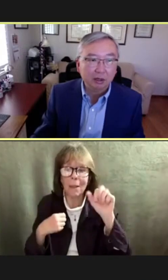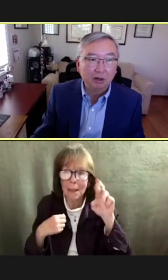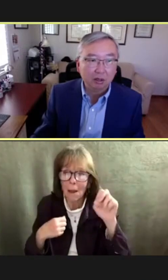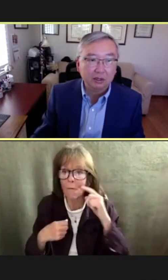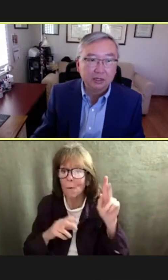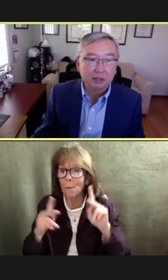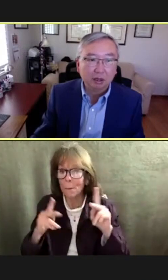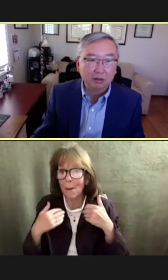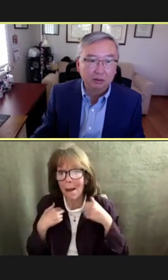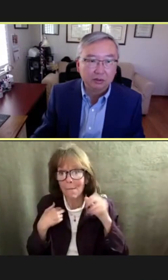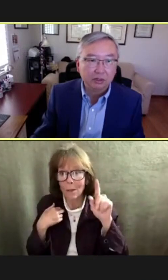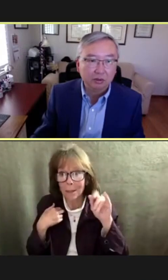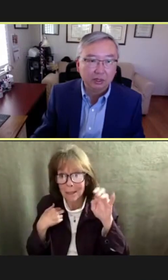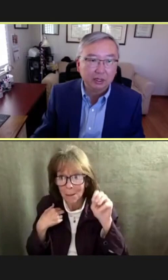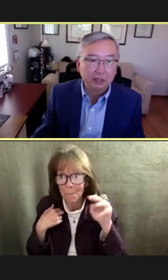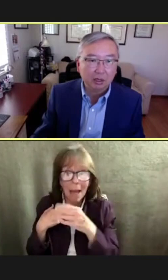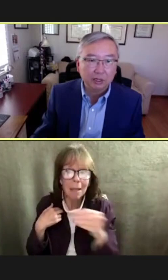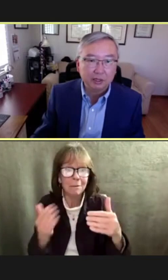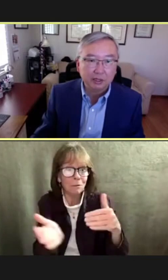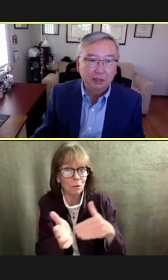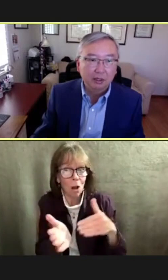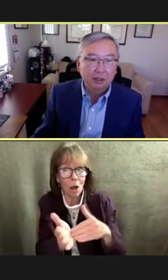there are autistic doctors already in our midst.